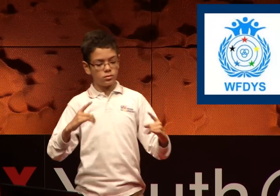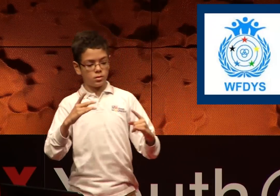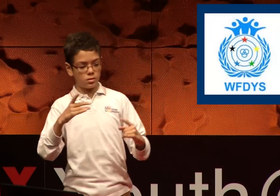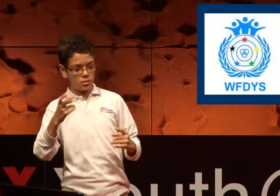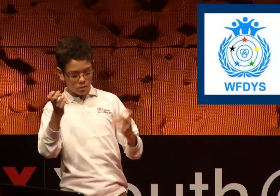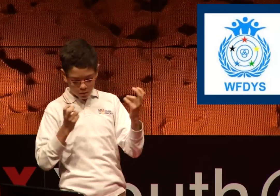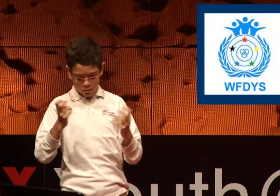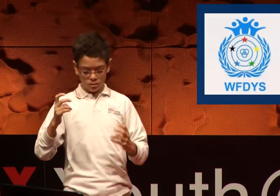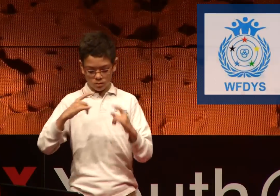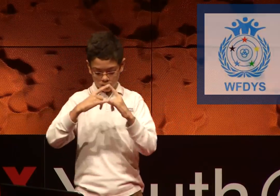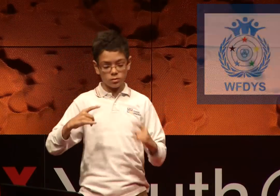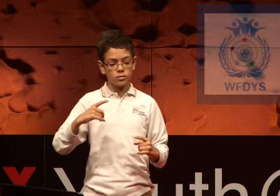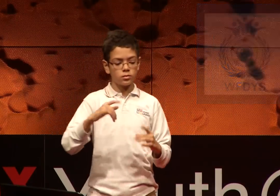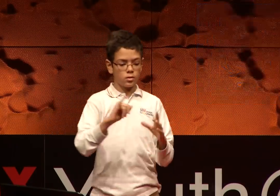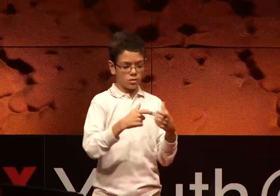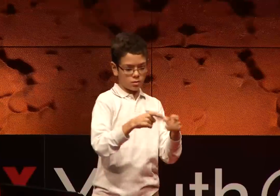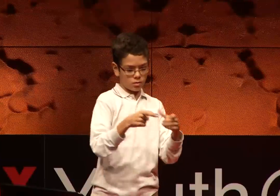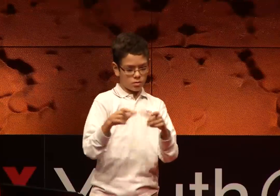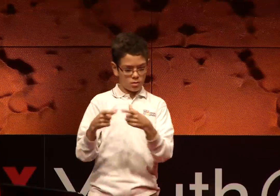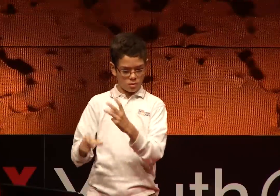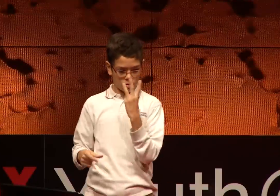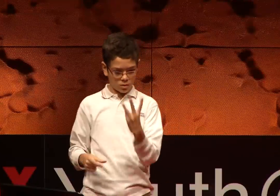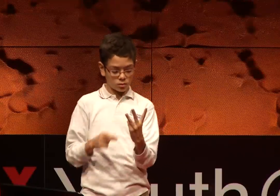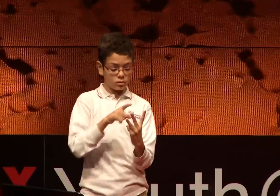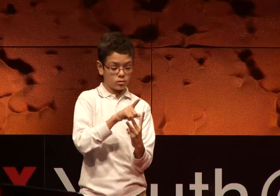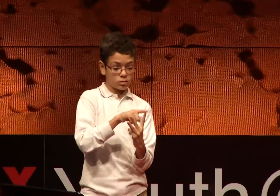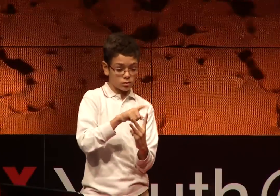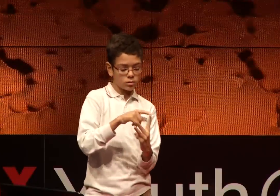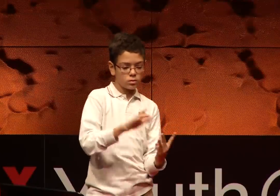the World Federation of the Deaf, specifically, the Youth Section.